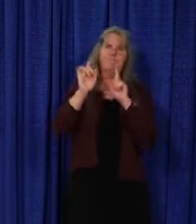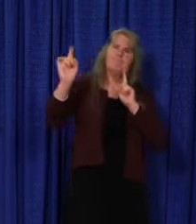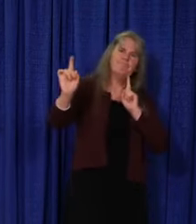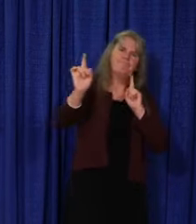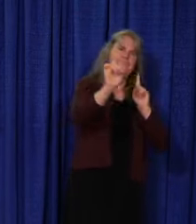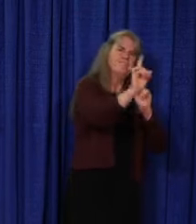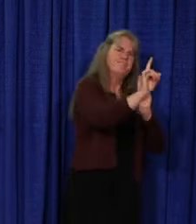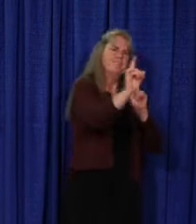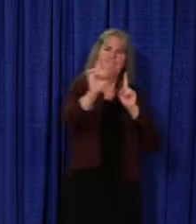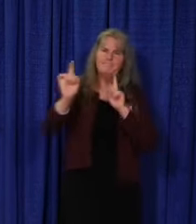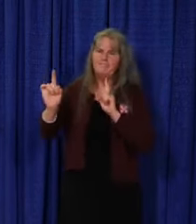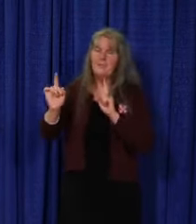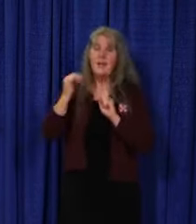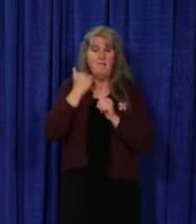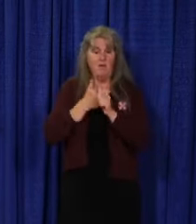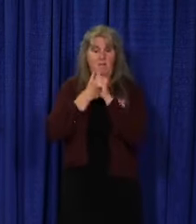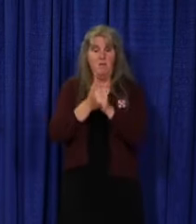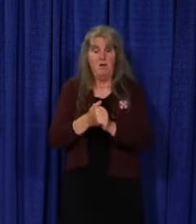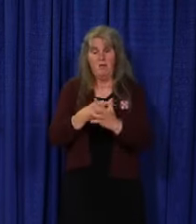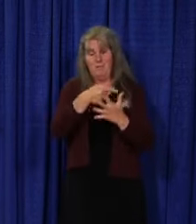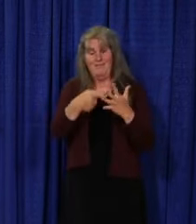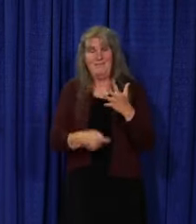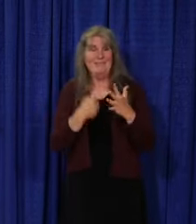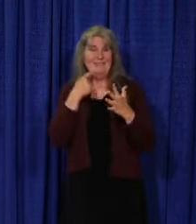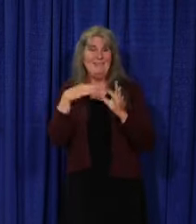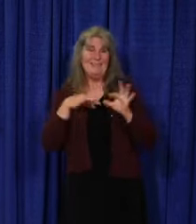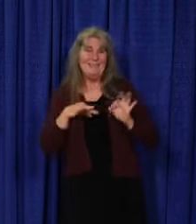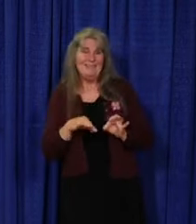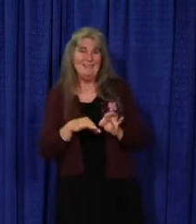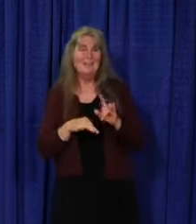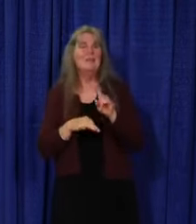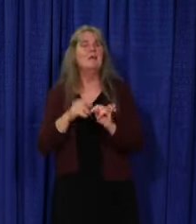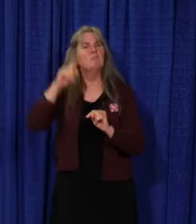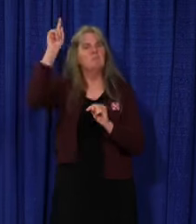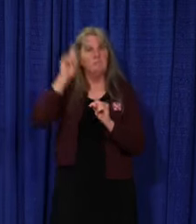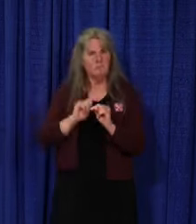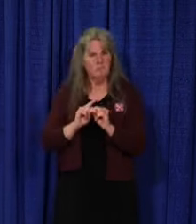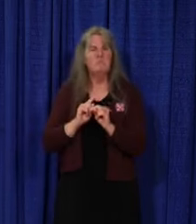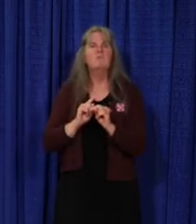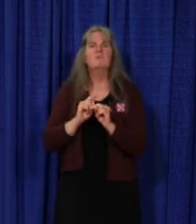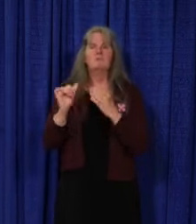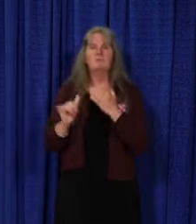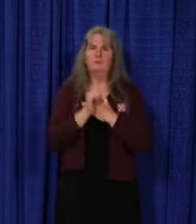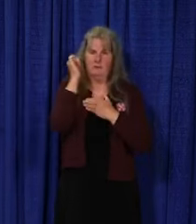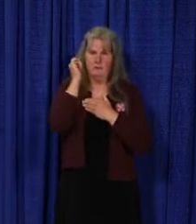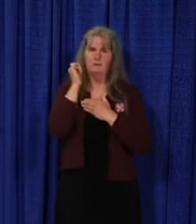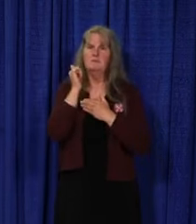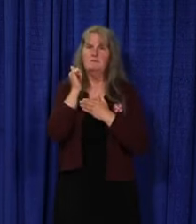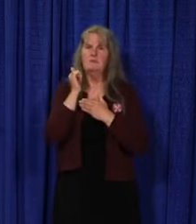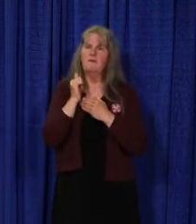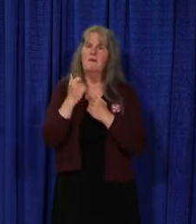If you're following these steps, we can greatly reduce our own risk and more importantly, the